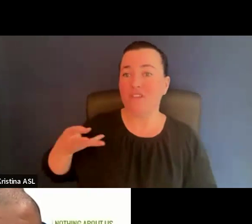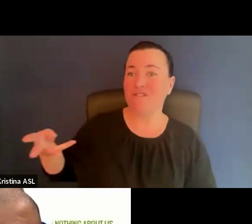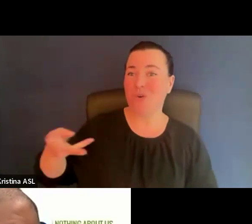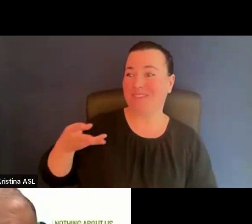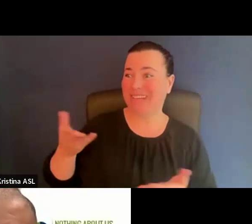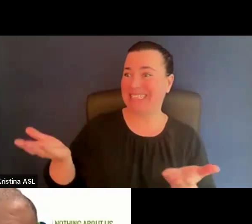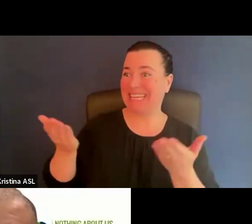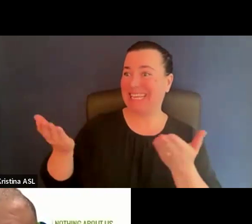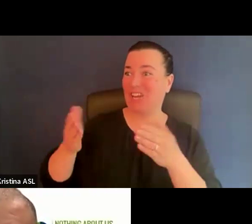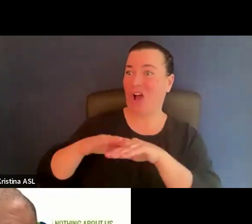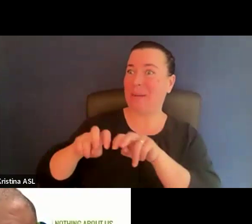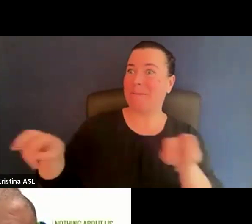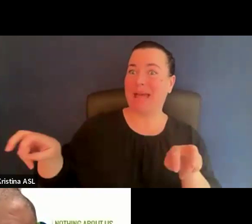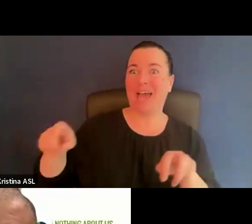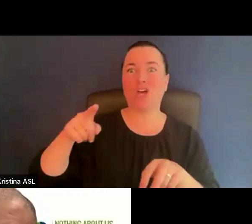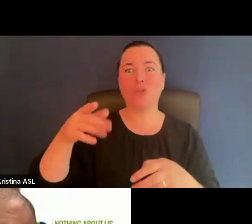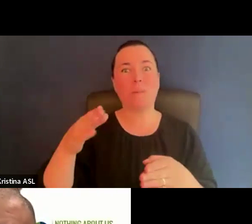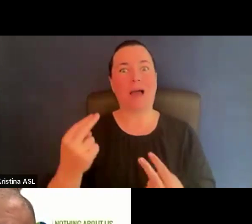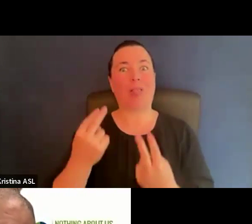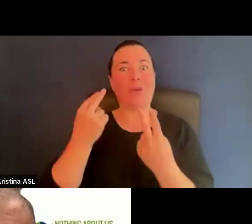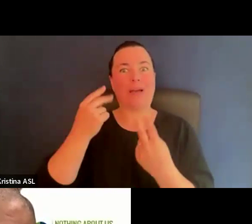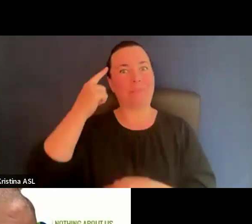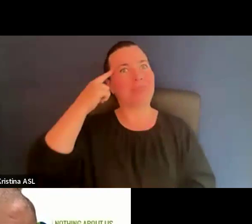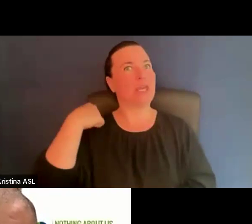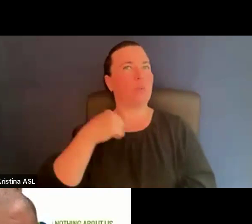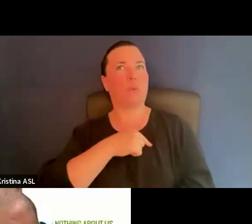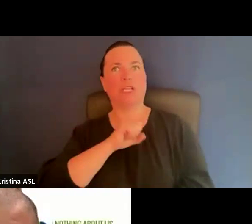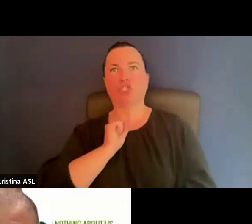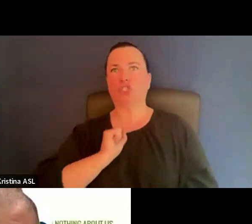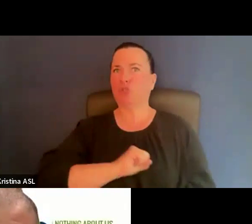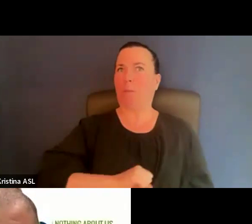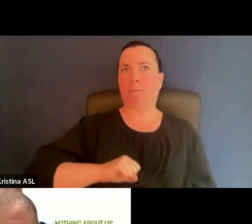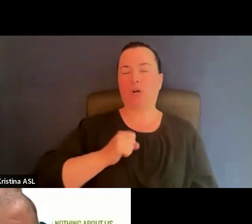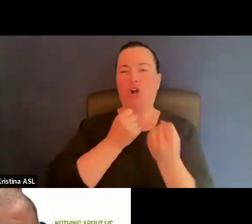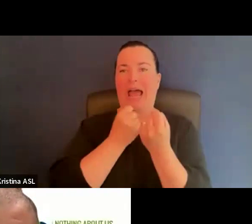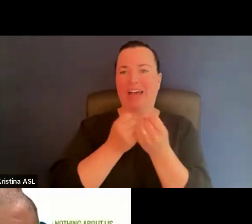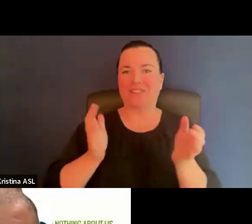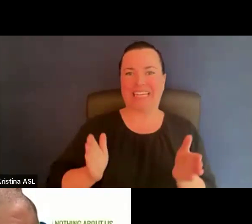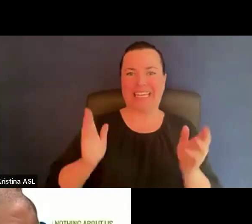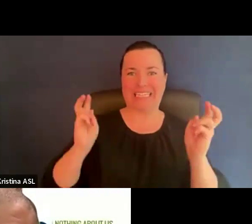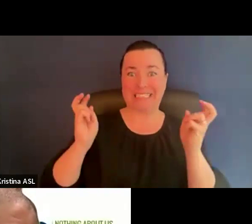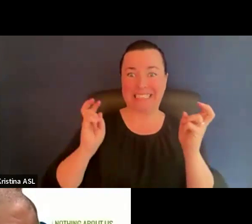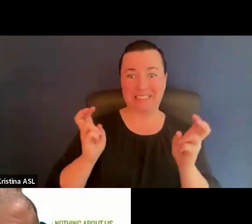super advocates or whatever, but I'm speaking for myself,